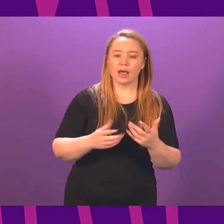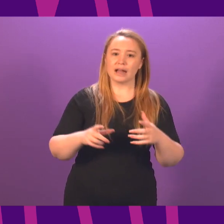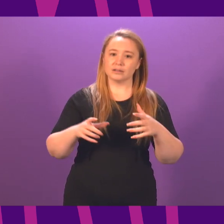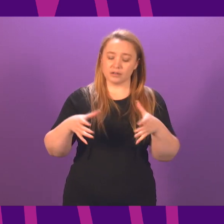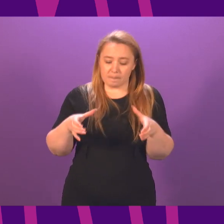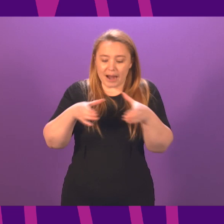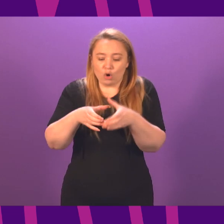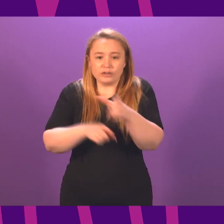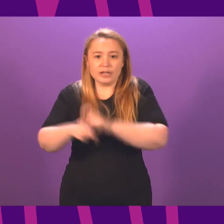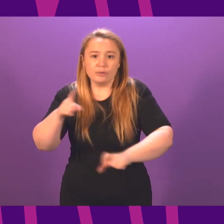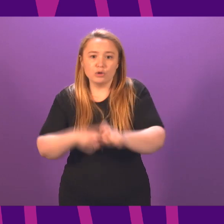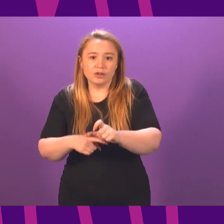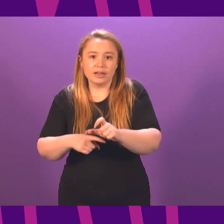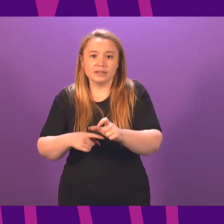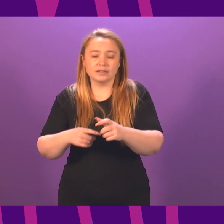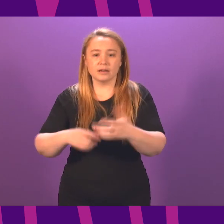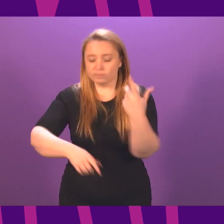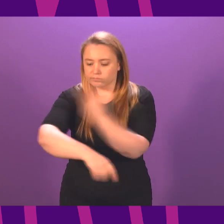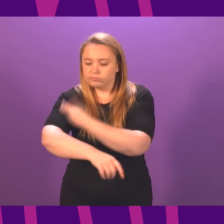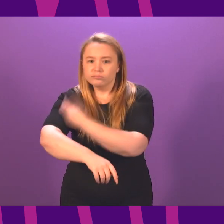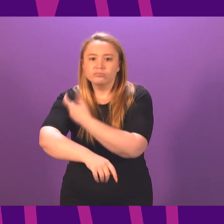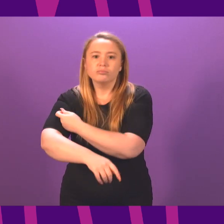The First Minister (Nicola Sturgeon): We will take on myths, smears and